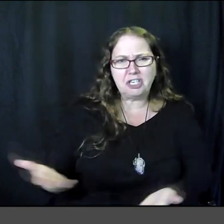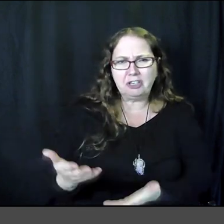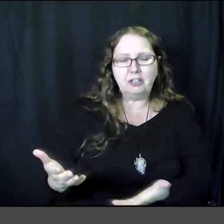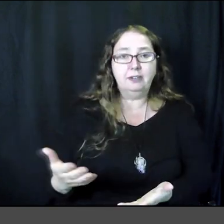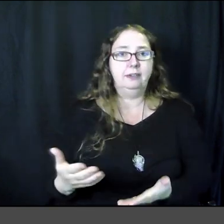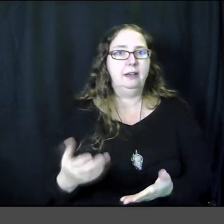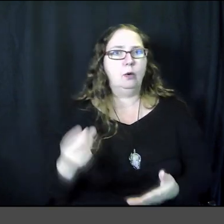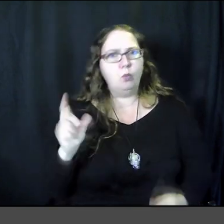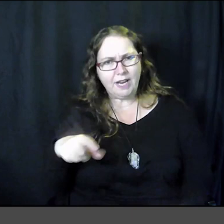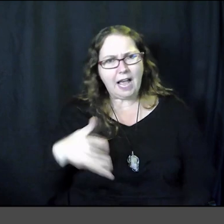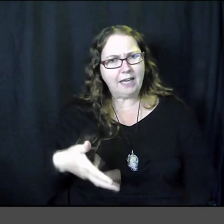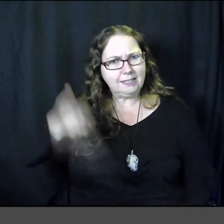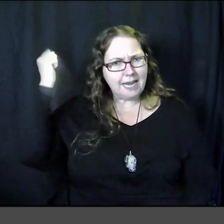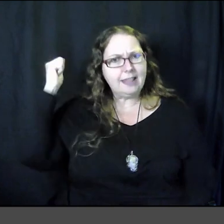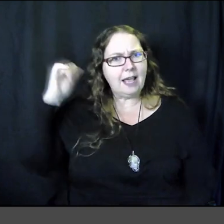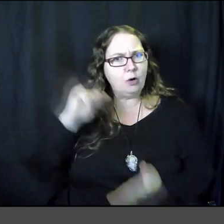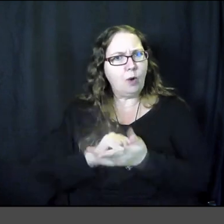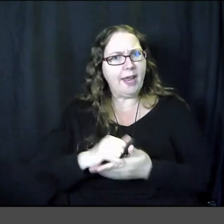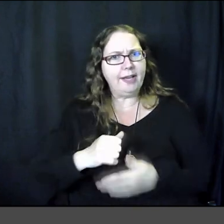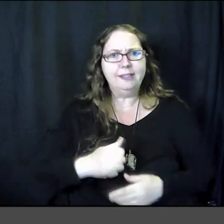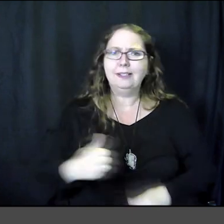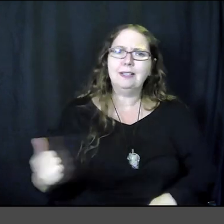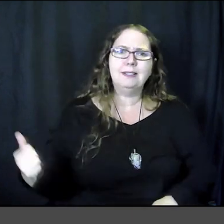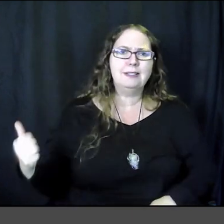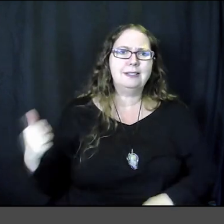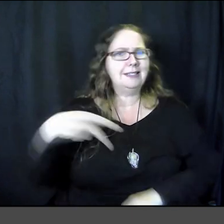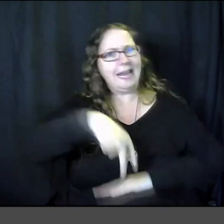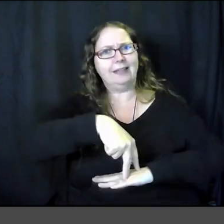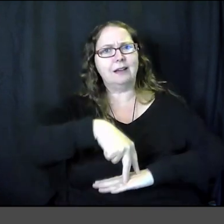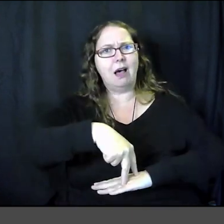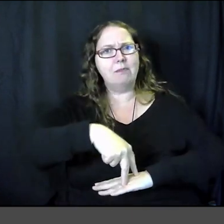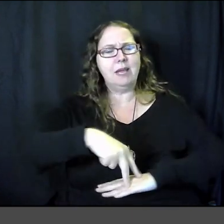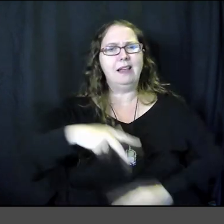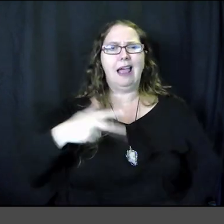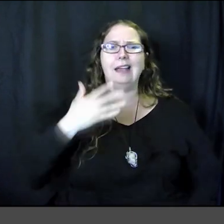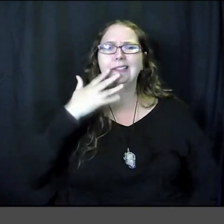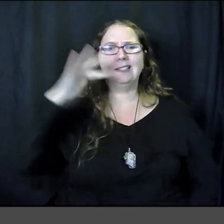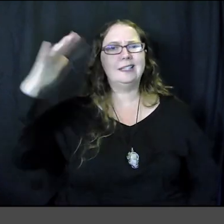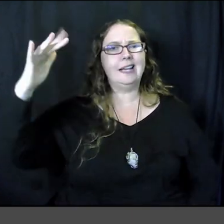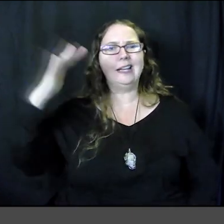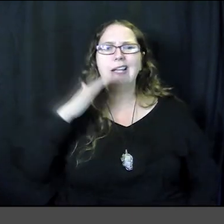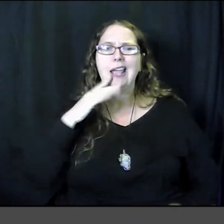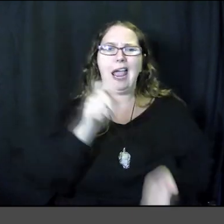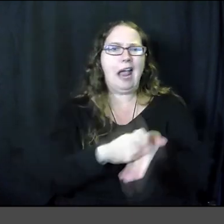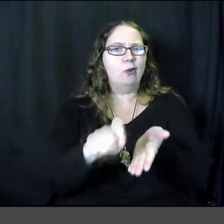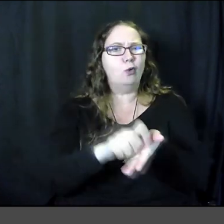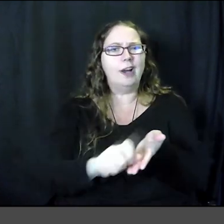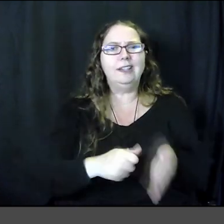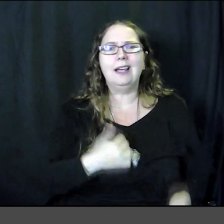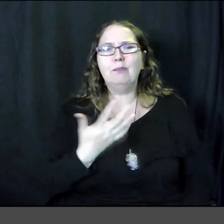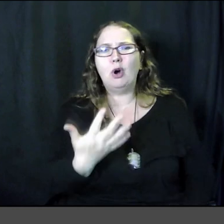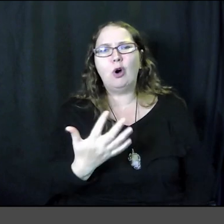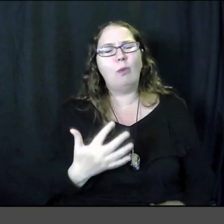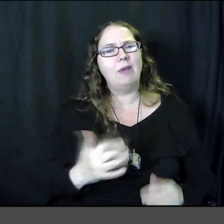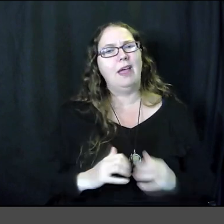AND SPEAK AND SING AND WRITE THAT POEM AND BLOW THAT POEM AND GIVE IT AWAY TO THE PEOPLE